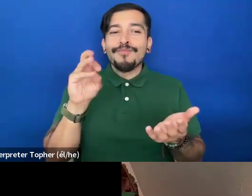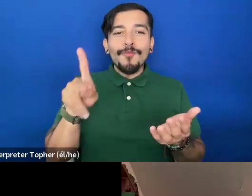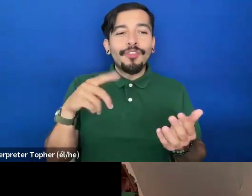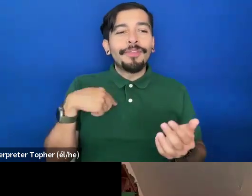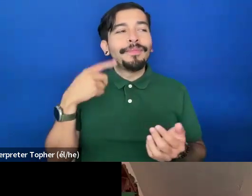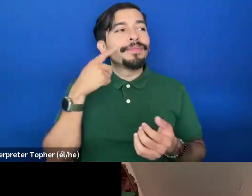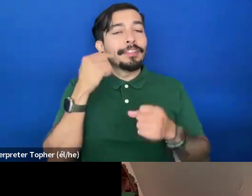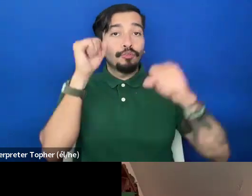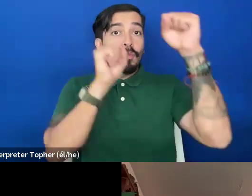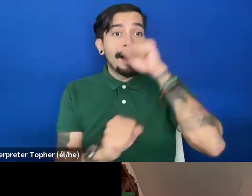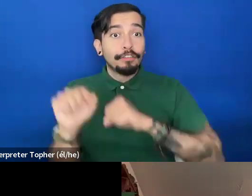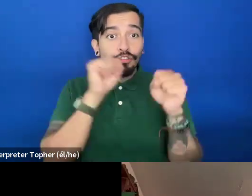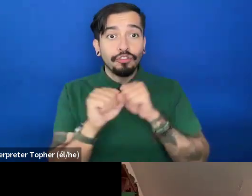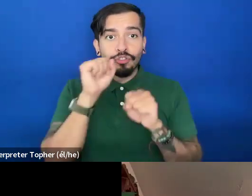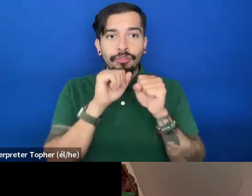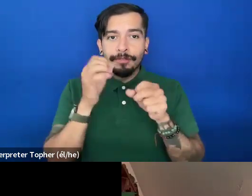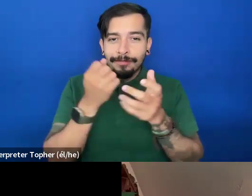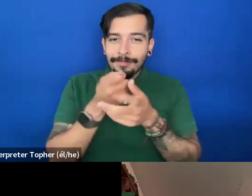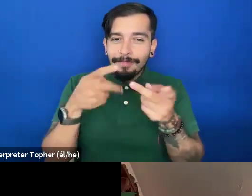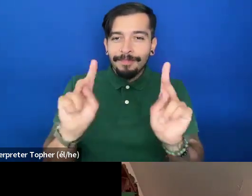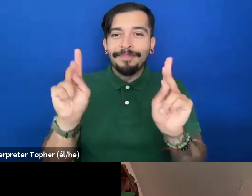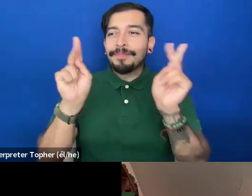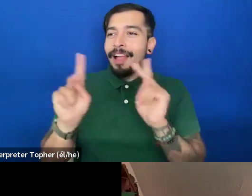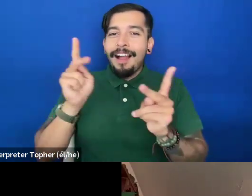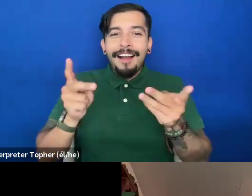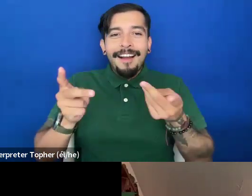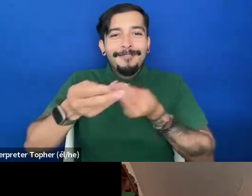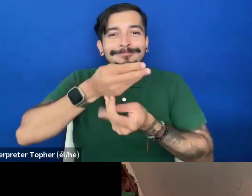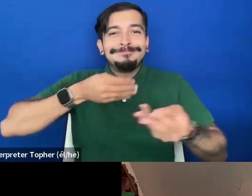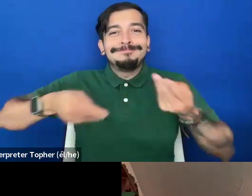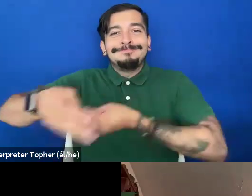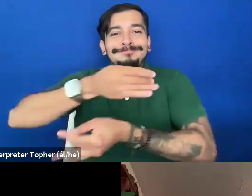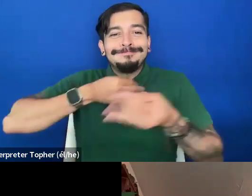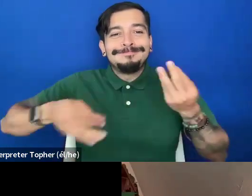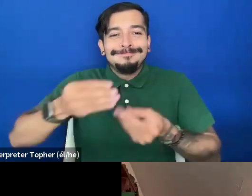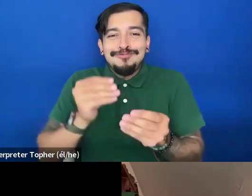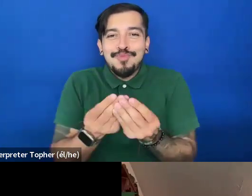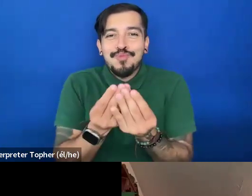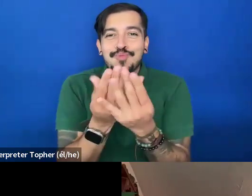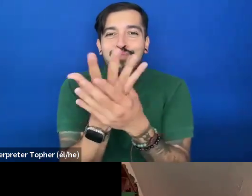that's mutually beneficial, um, is literally what either,